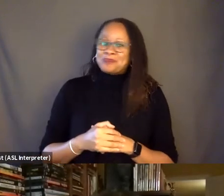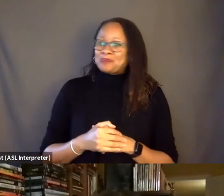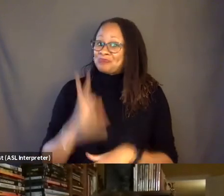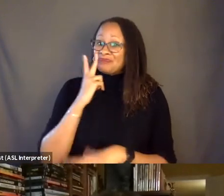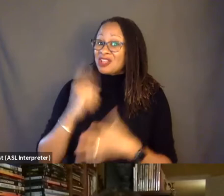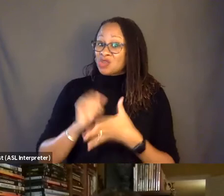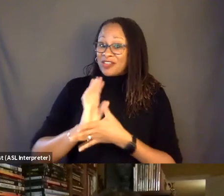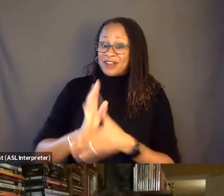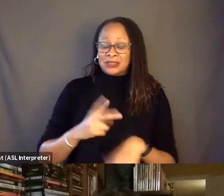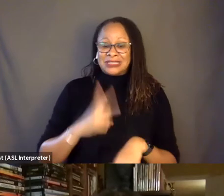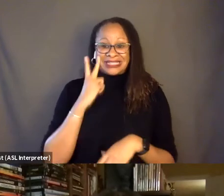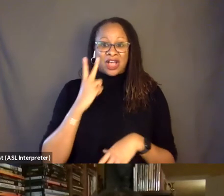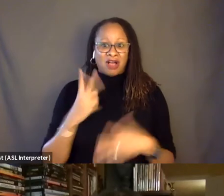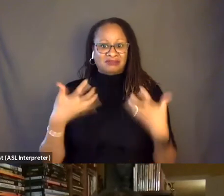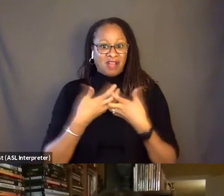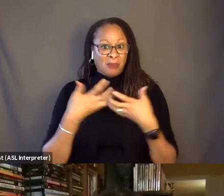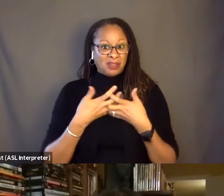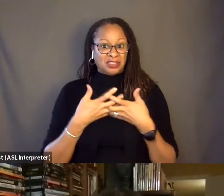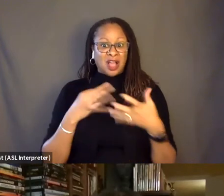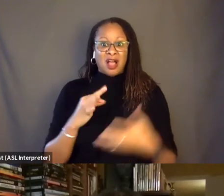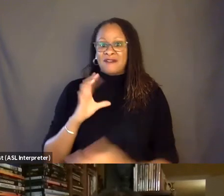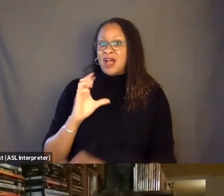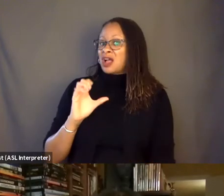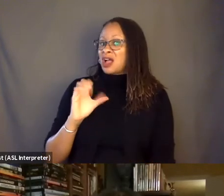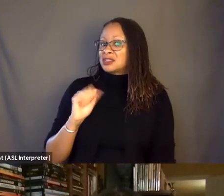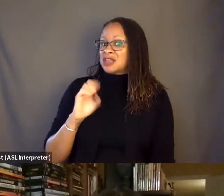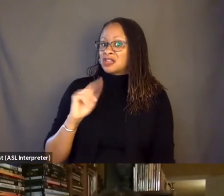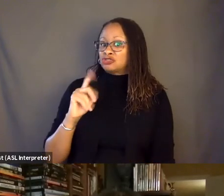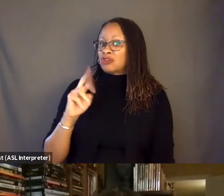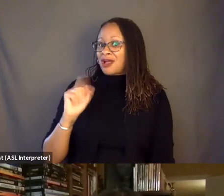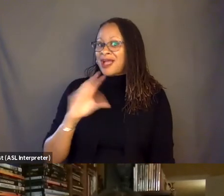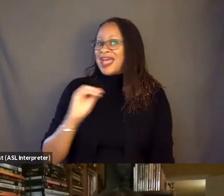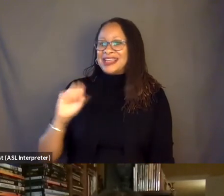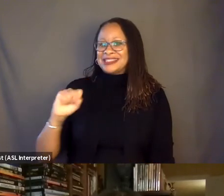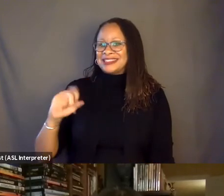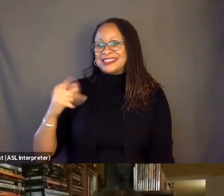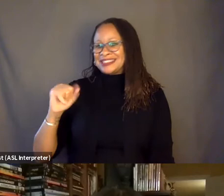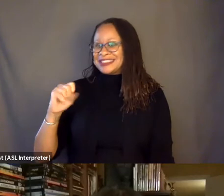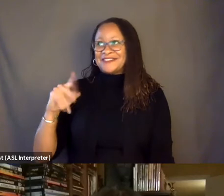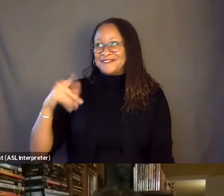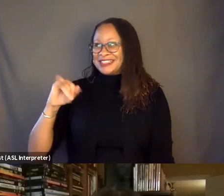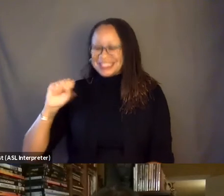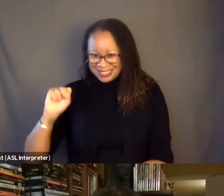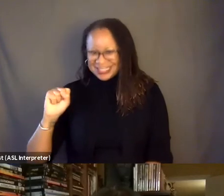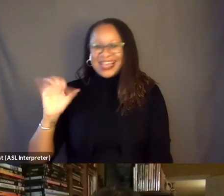I feel like a combination of Cassandra and Sisyphus, you know.